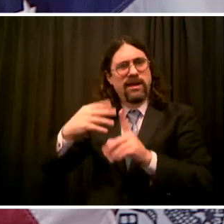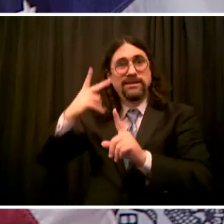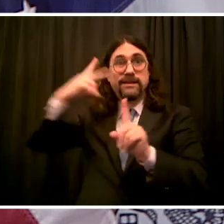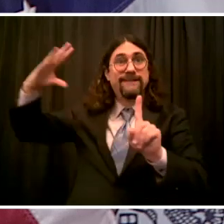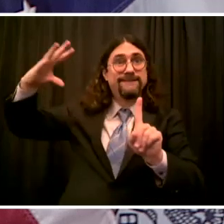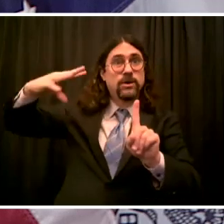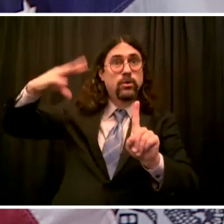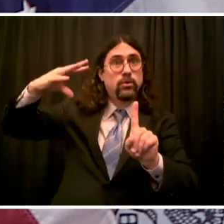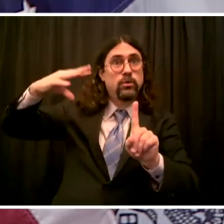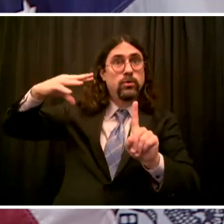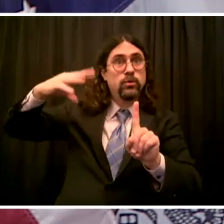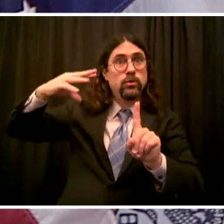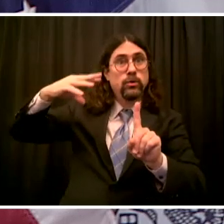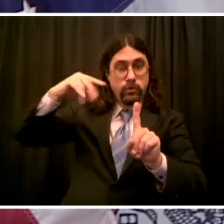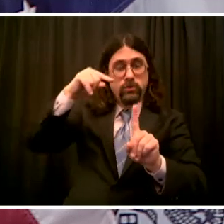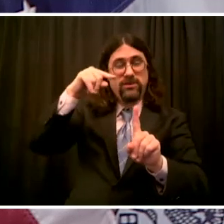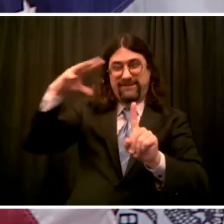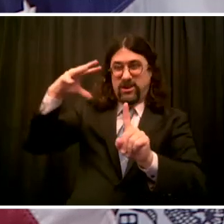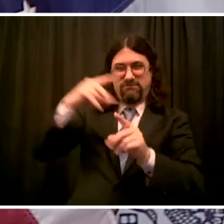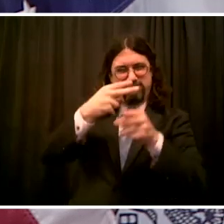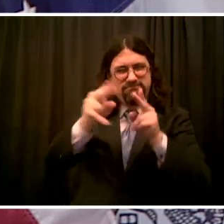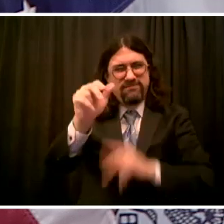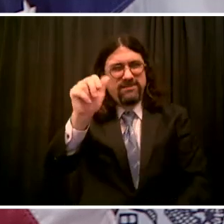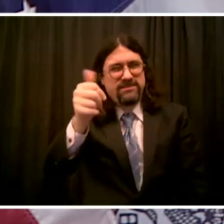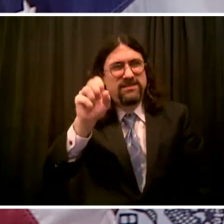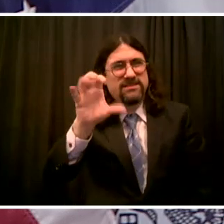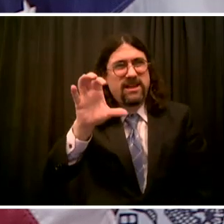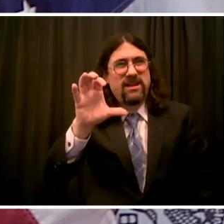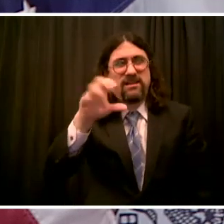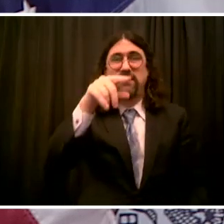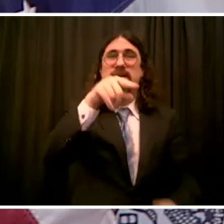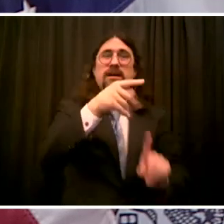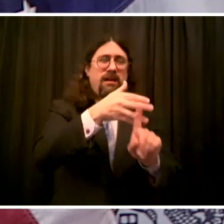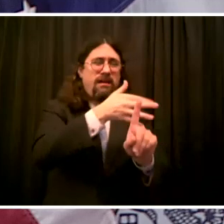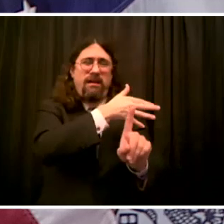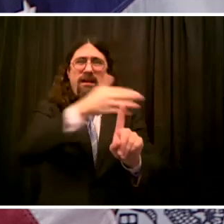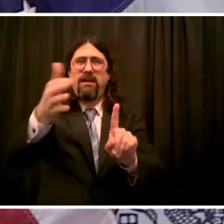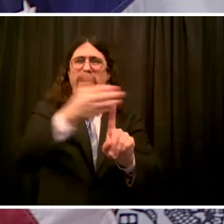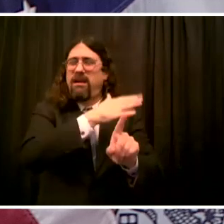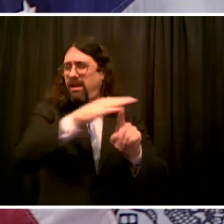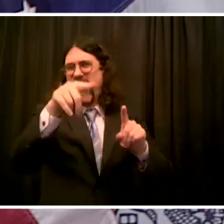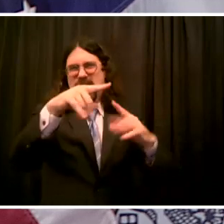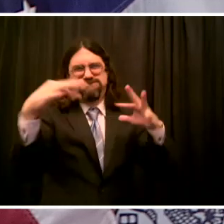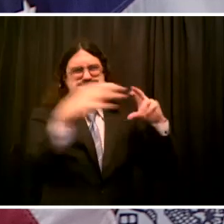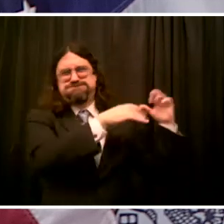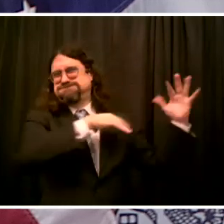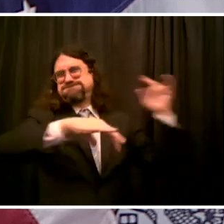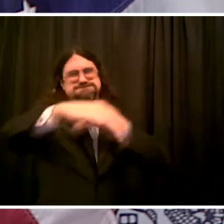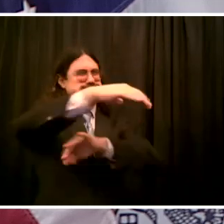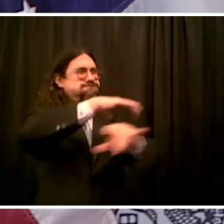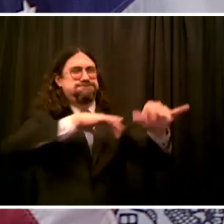BEFORE IT'S TURNED INTO AN GAENDA FOR PRESS CONFERENCE, IT IS DANGER. AND I WILL REPEAT WHAT I SA.ID